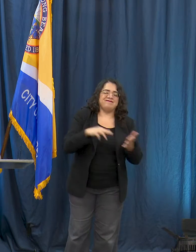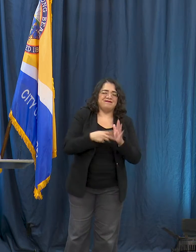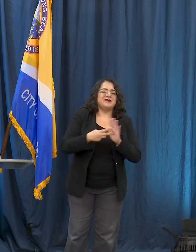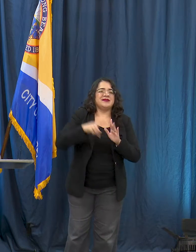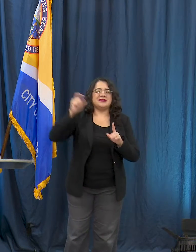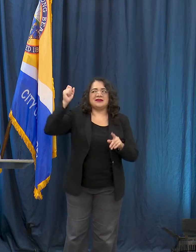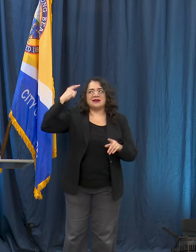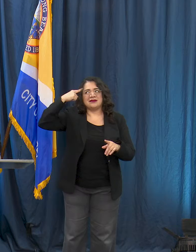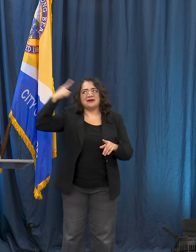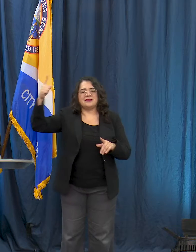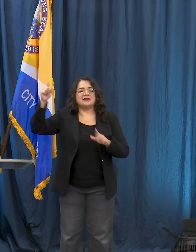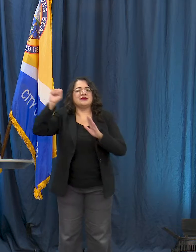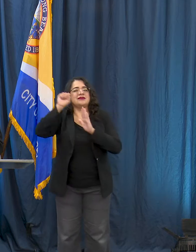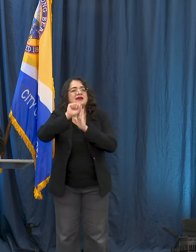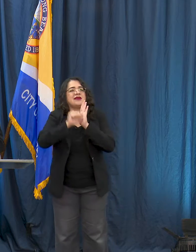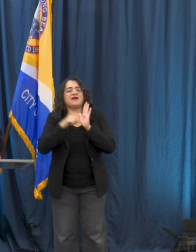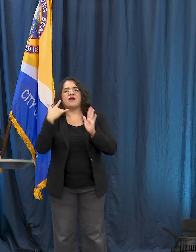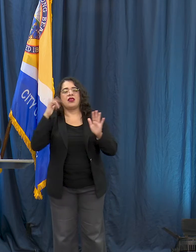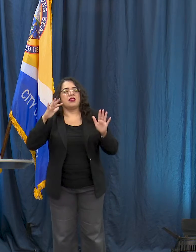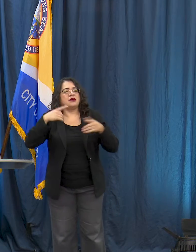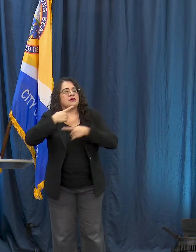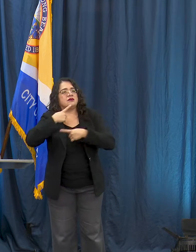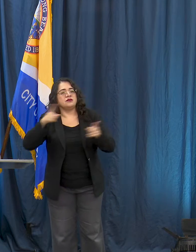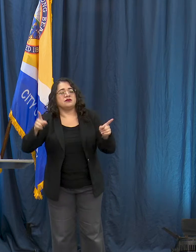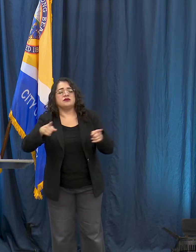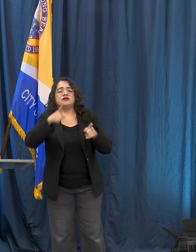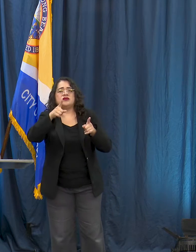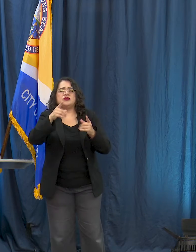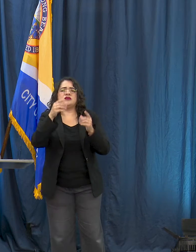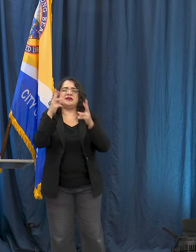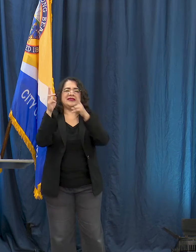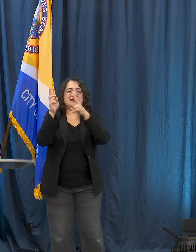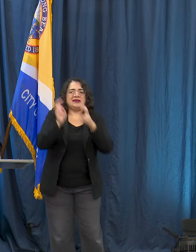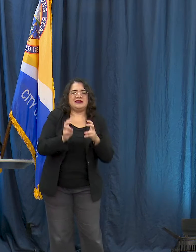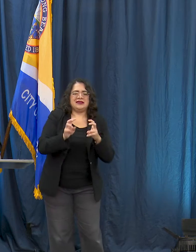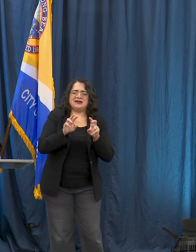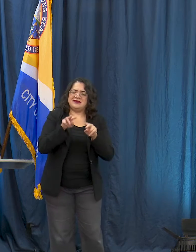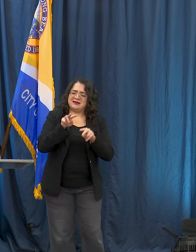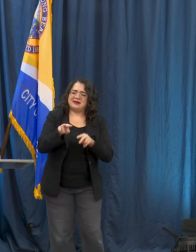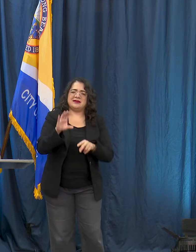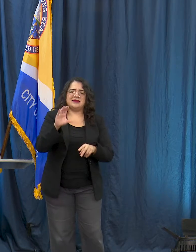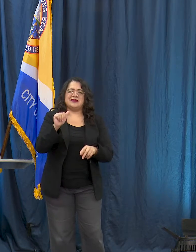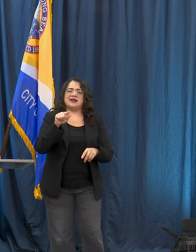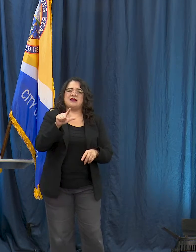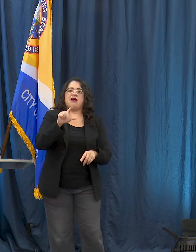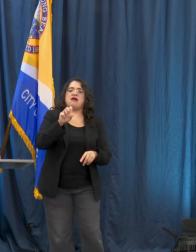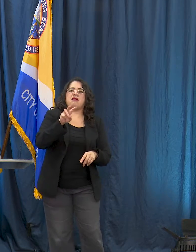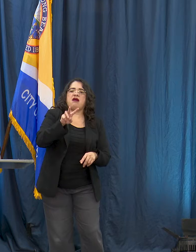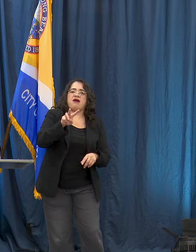california.gov website, download the guidance, begin to look through that guidance. We're also going to have links on the health department